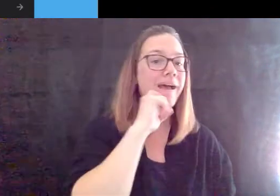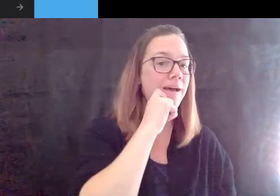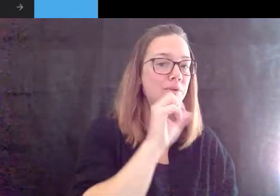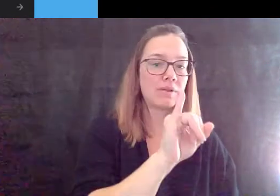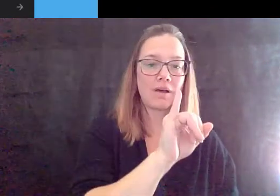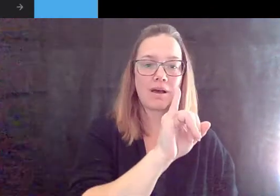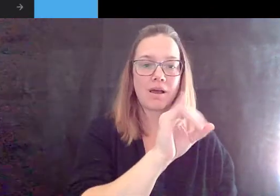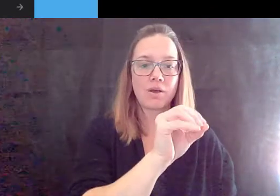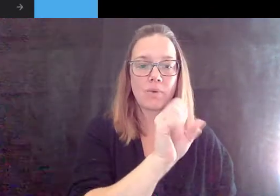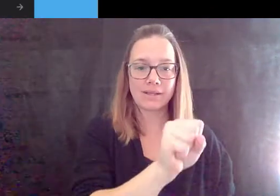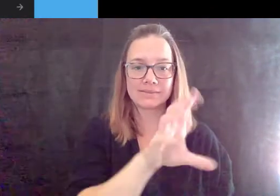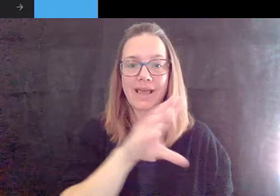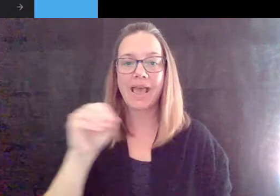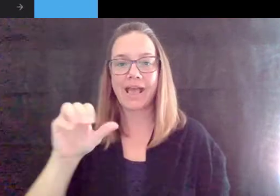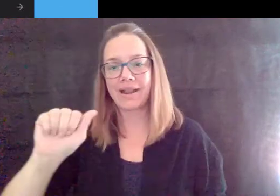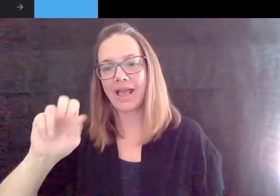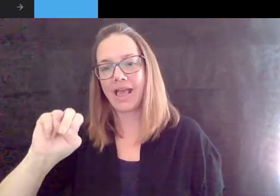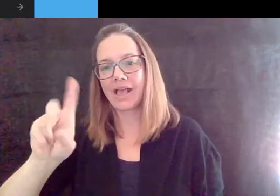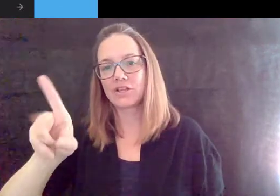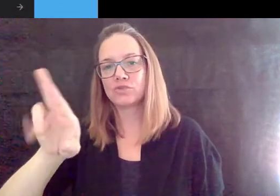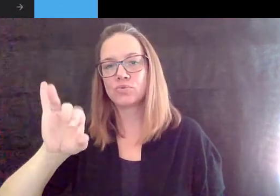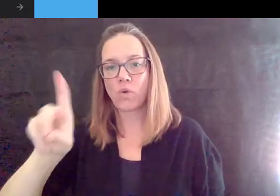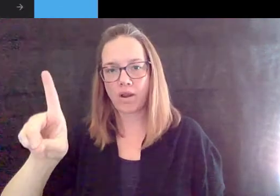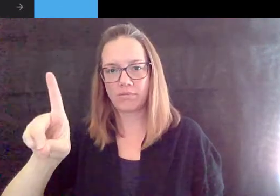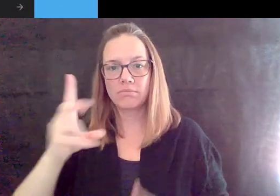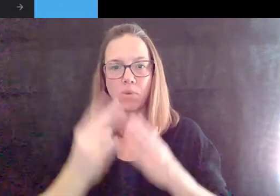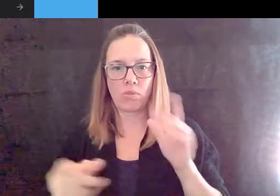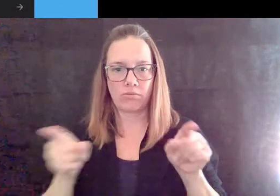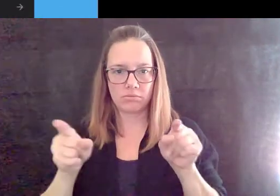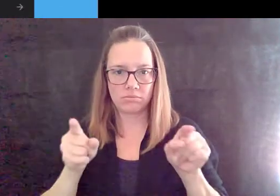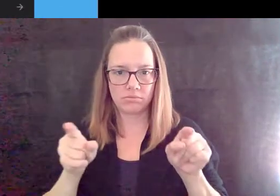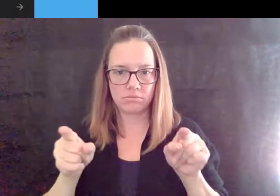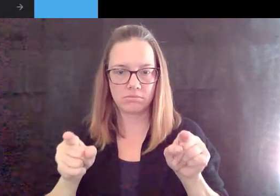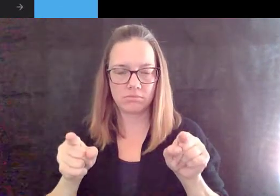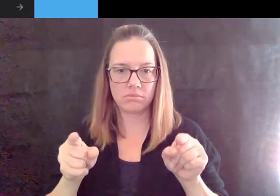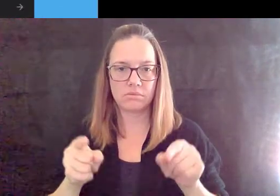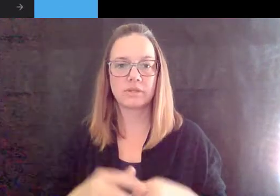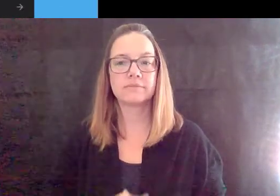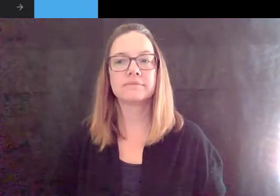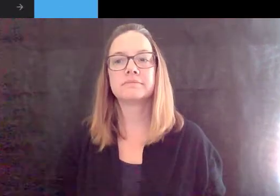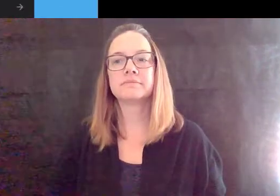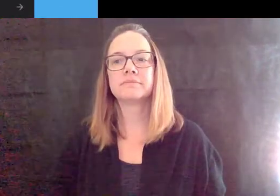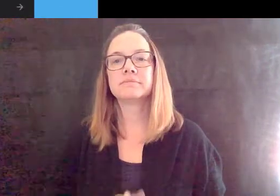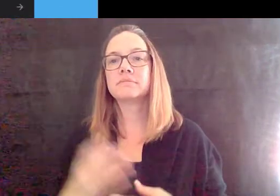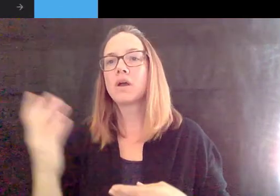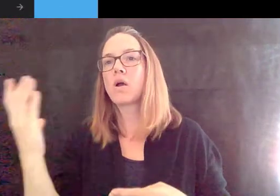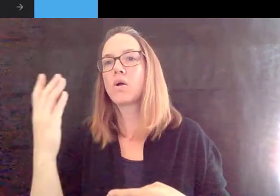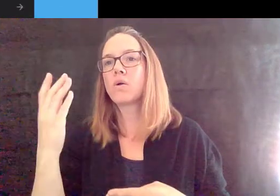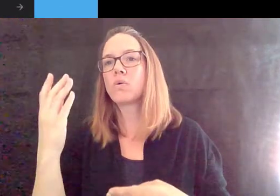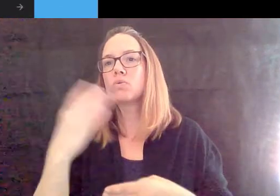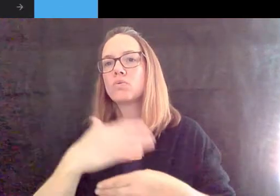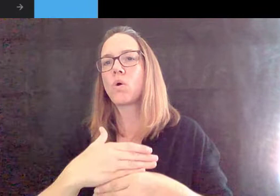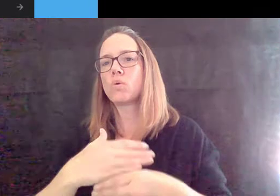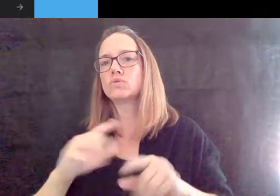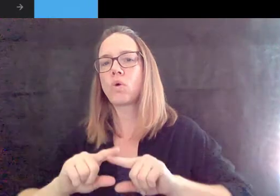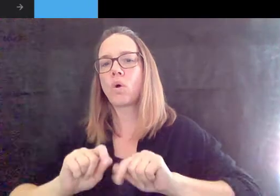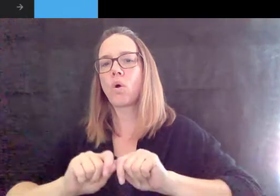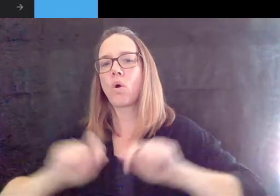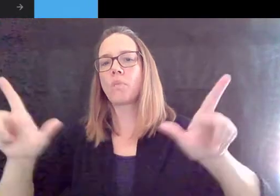and Android for people. If you close that and roll the first video,